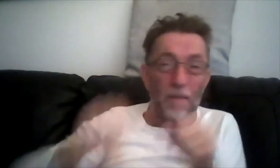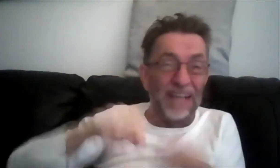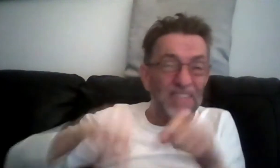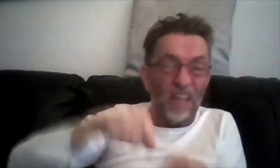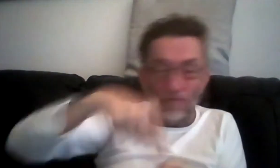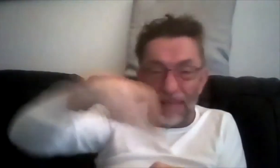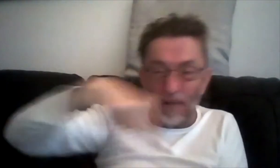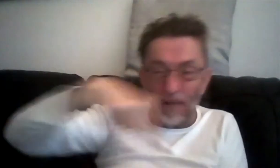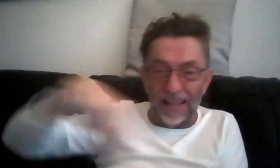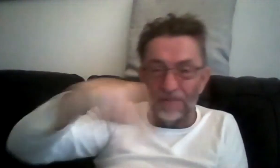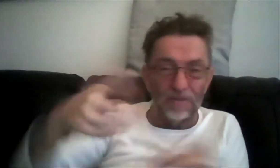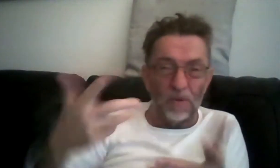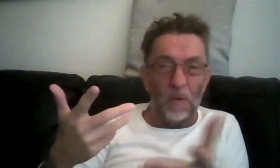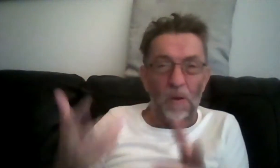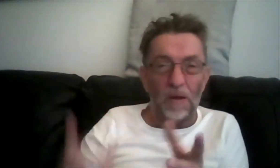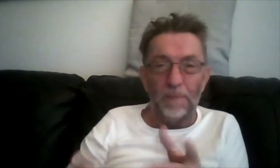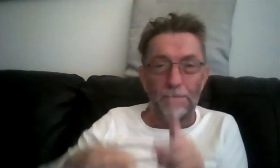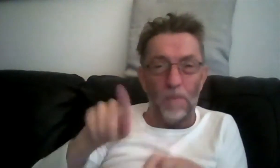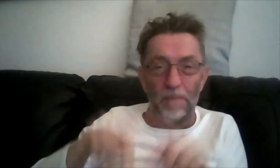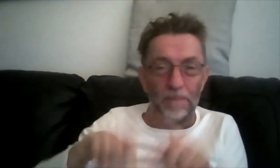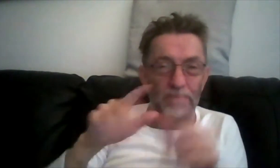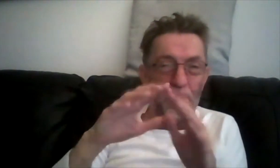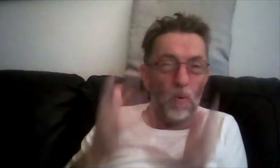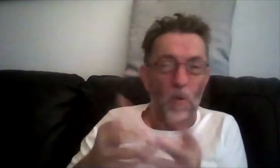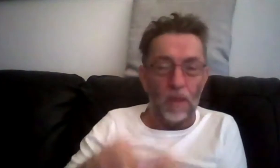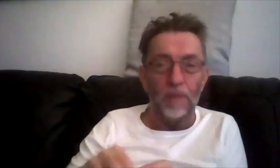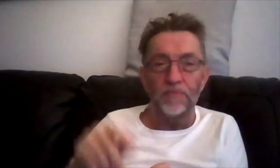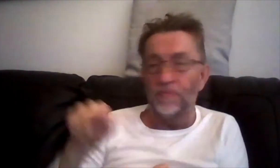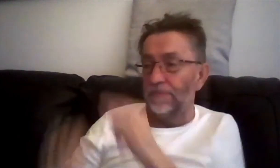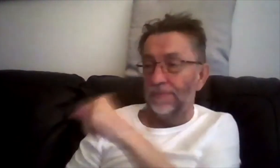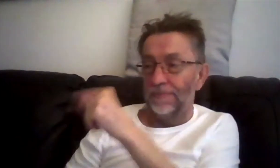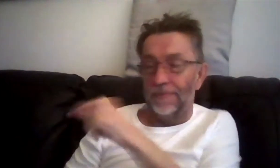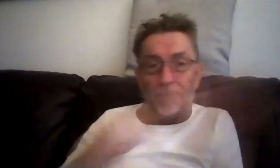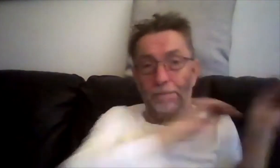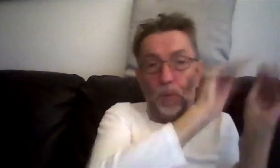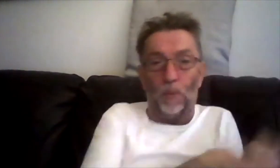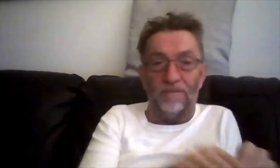maybe riding his bike in front of the house, or playing football.